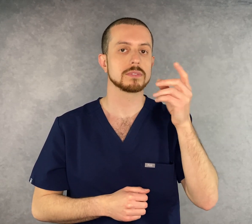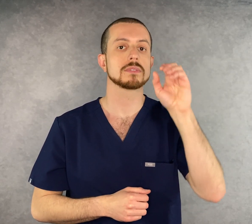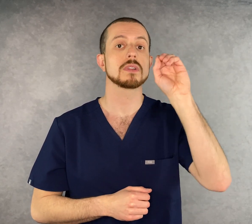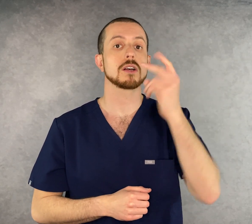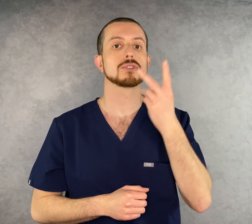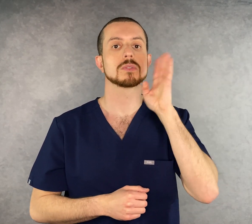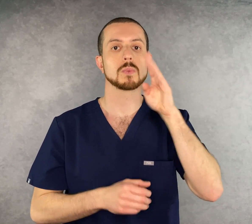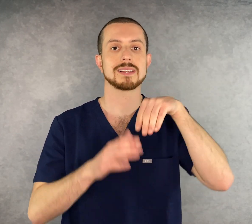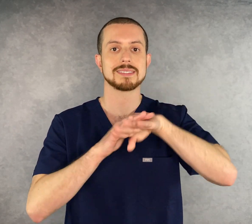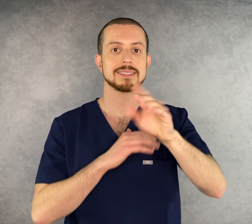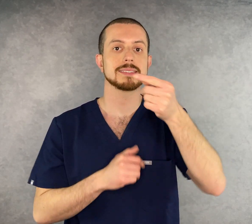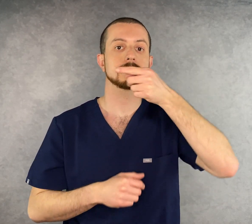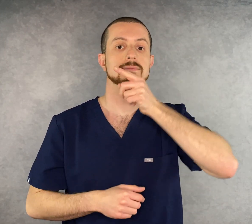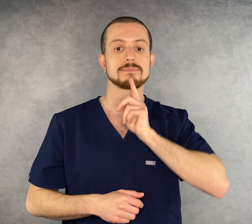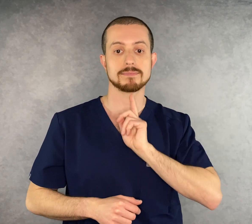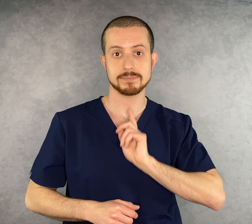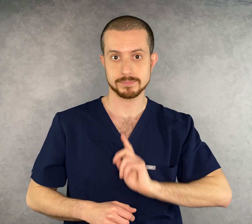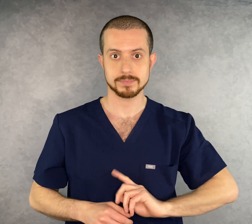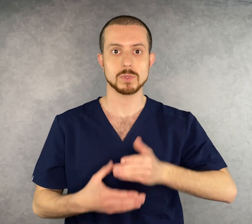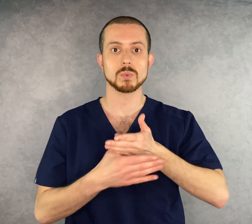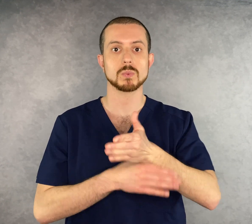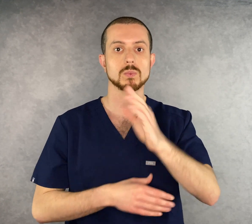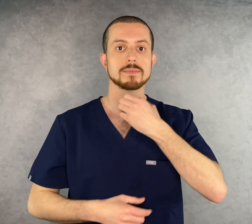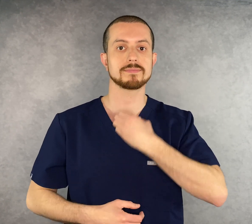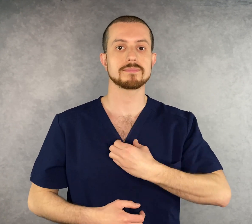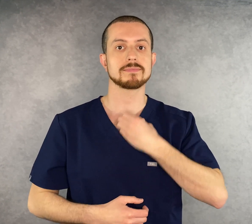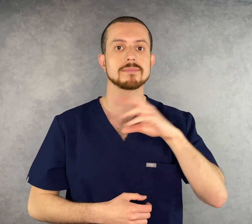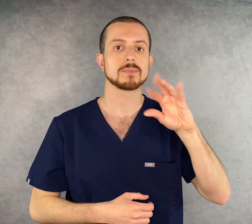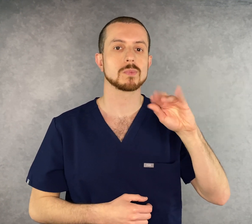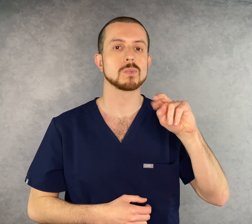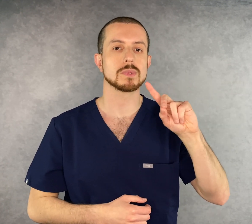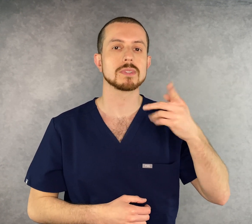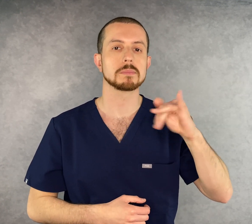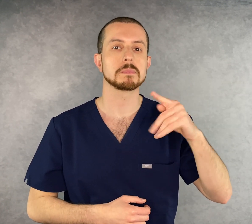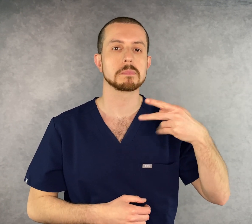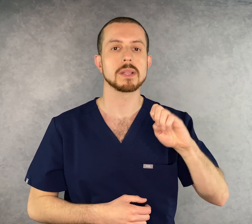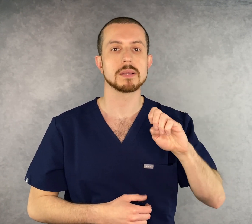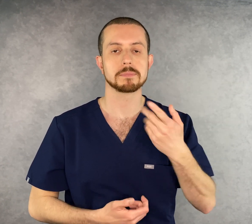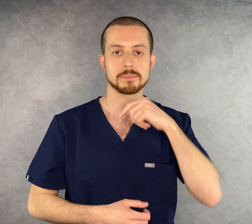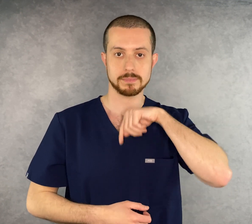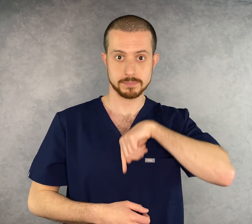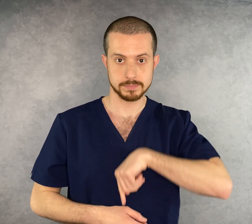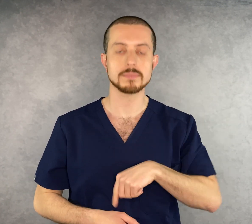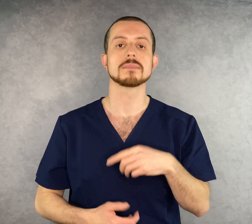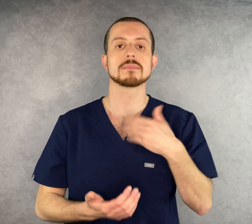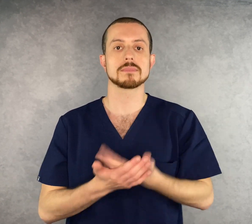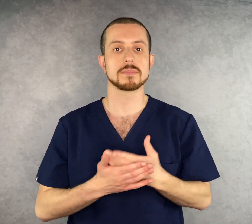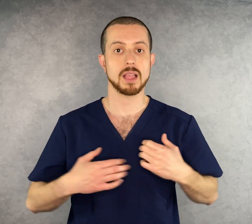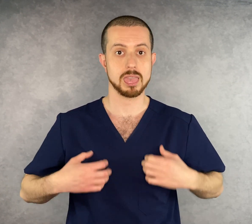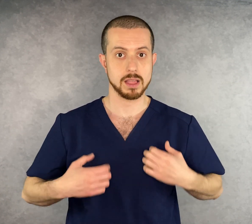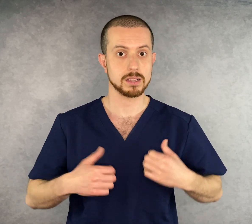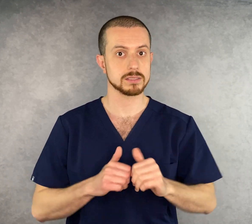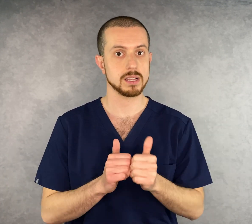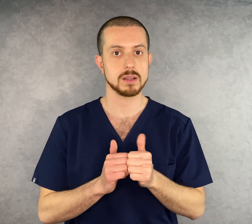It will travel down your windpipe and get to the lungs.